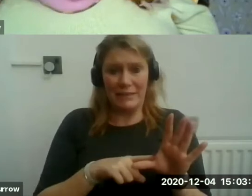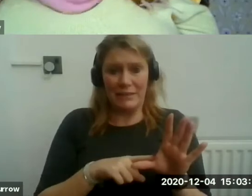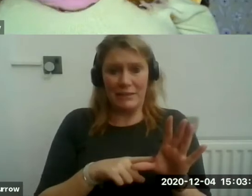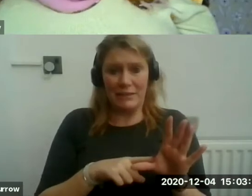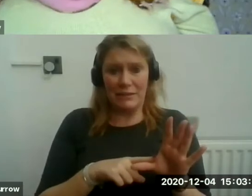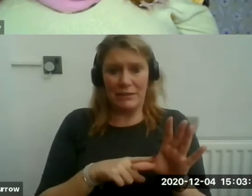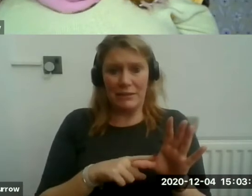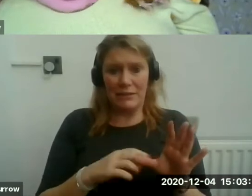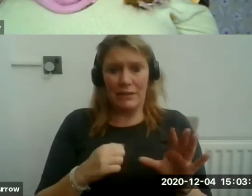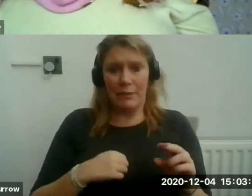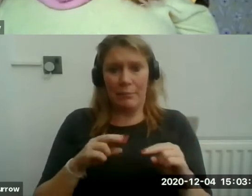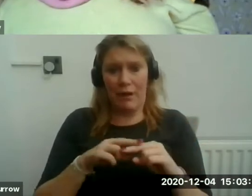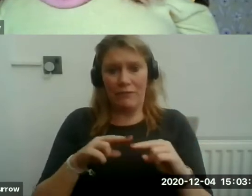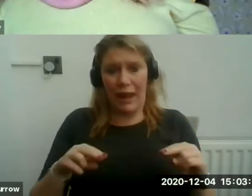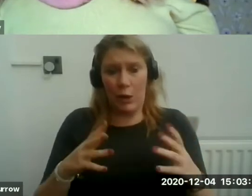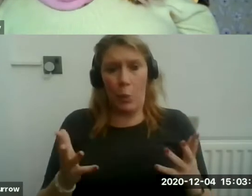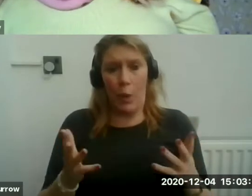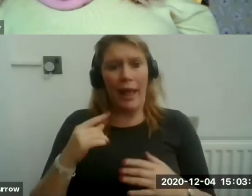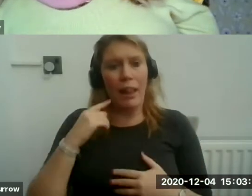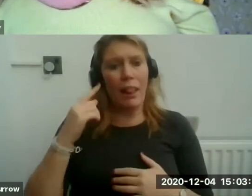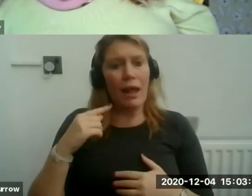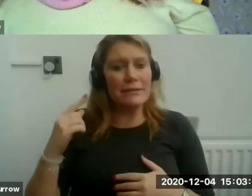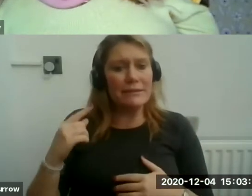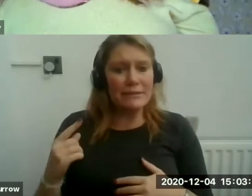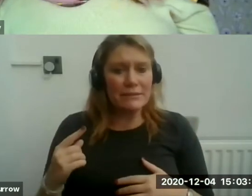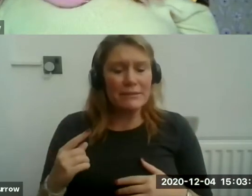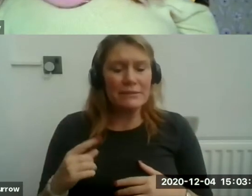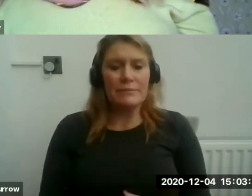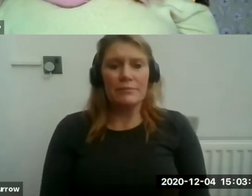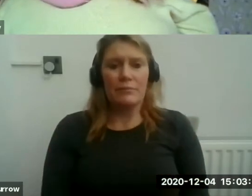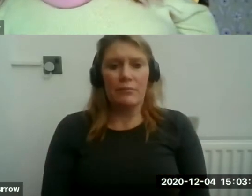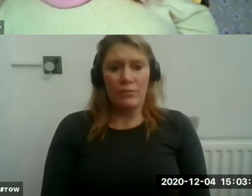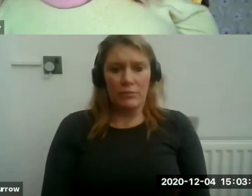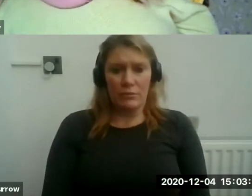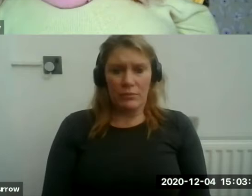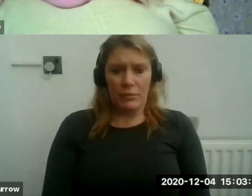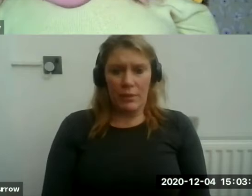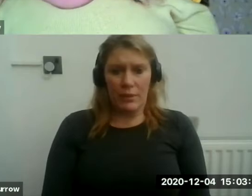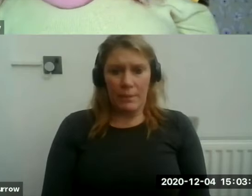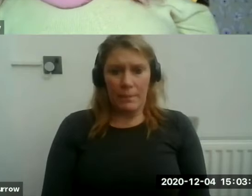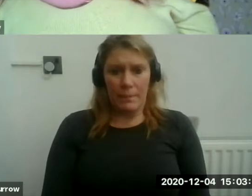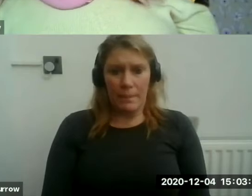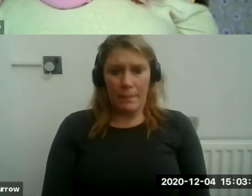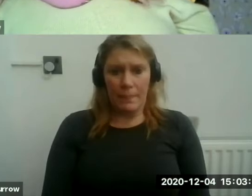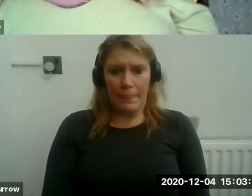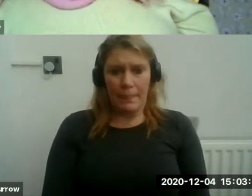flat in London. I'm a short woman with